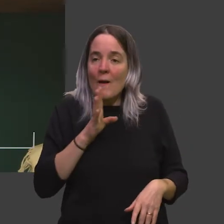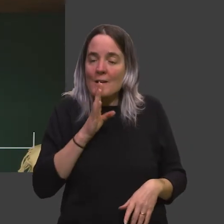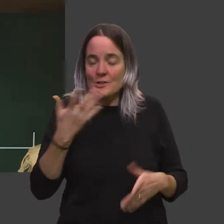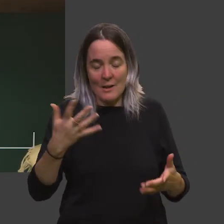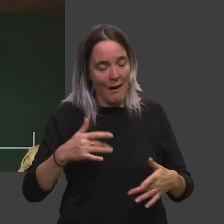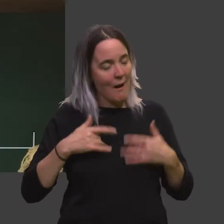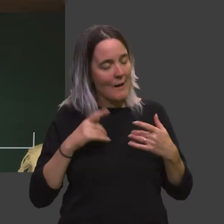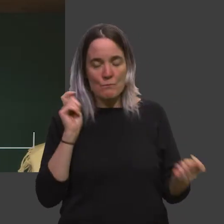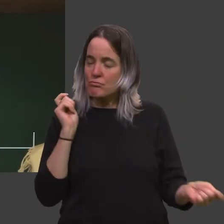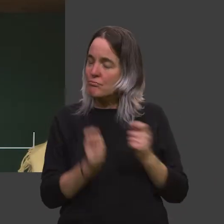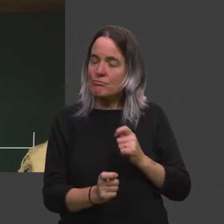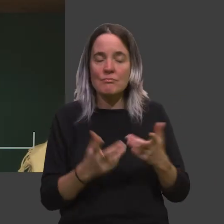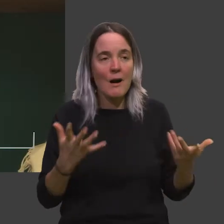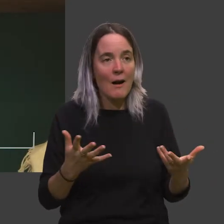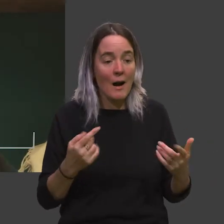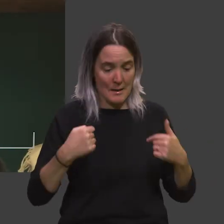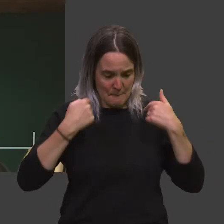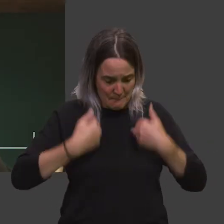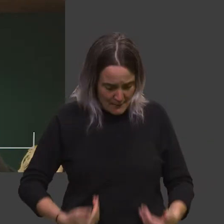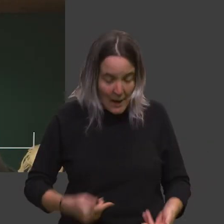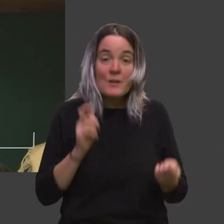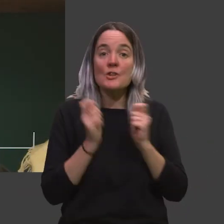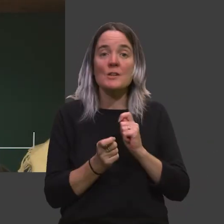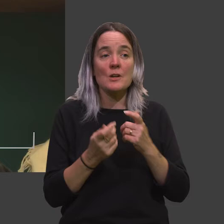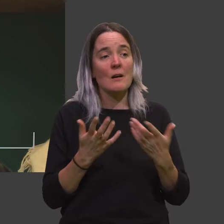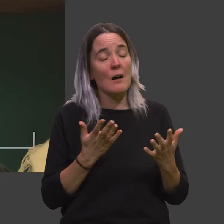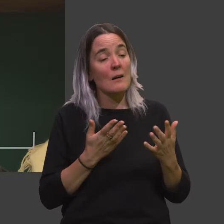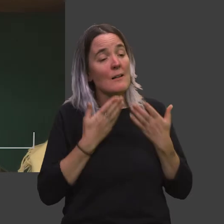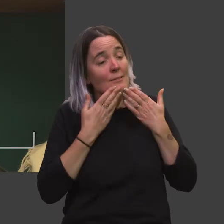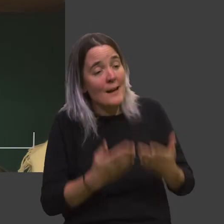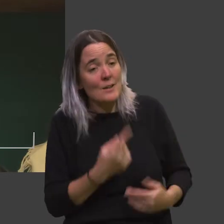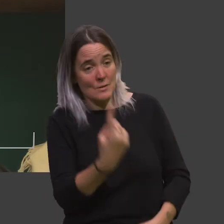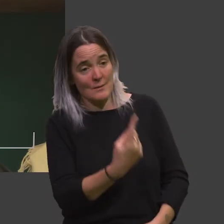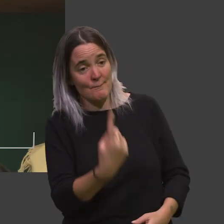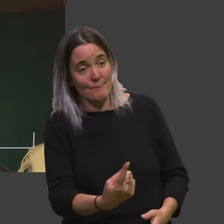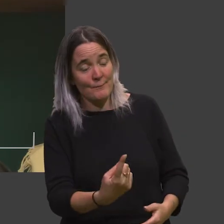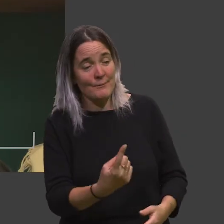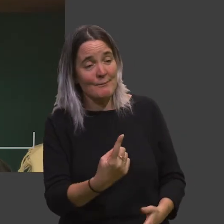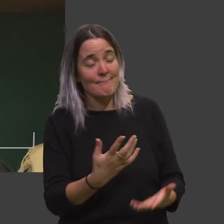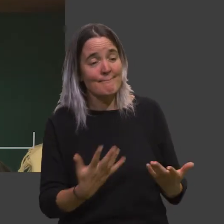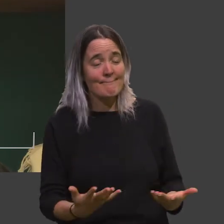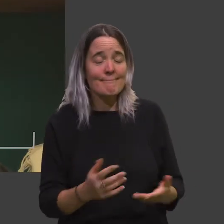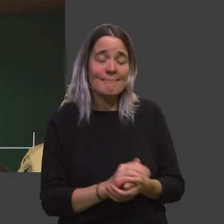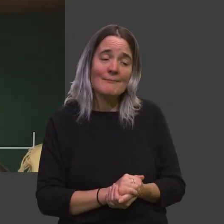And it's all, all of this is thanks to you, Enfys. I can never thank you enough.